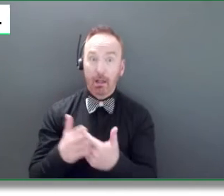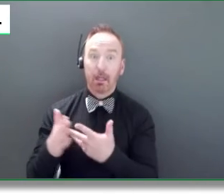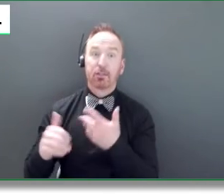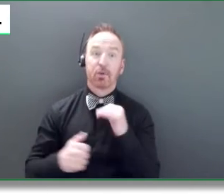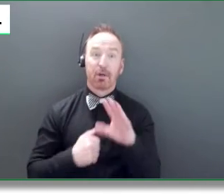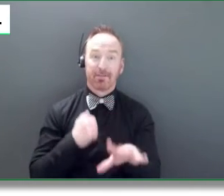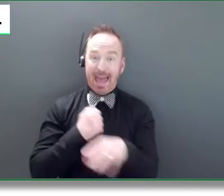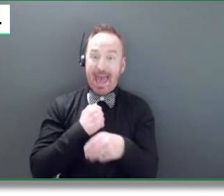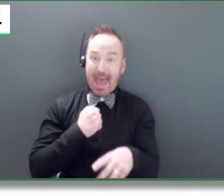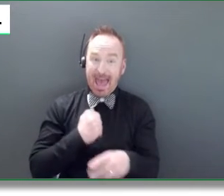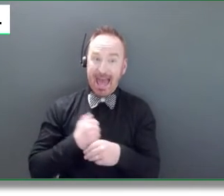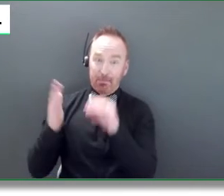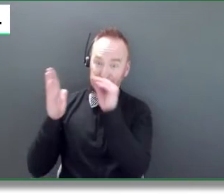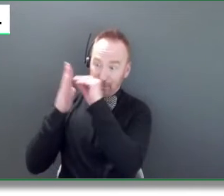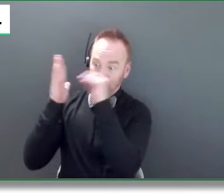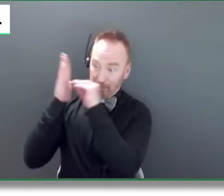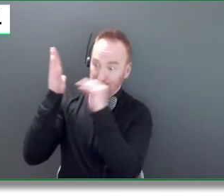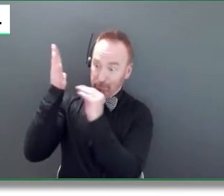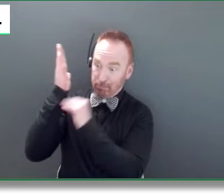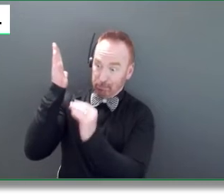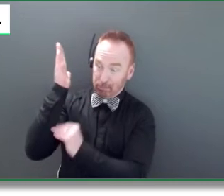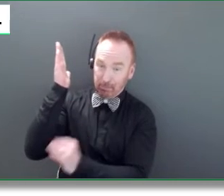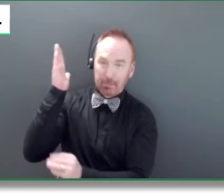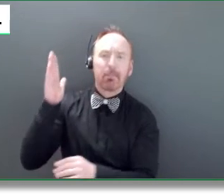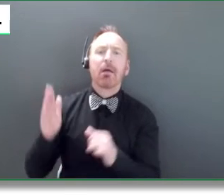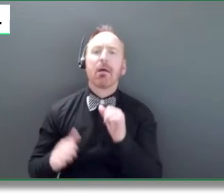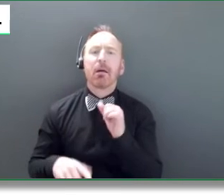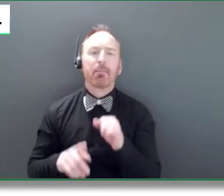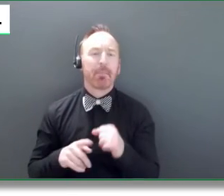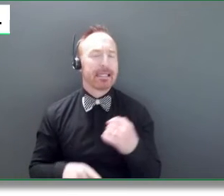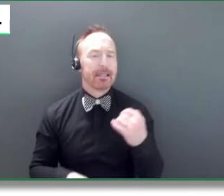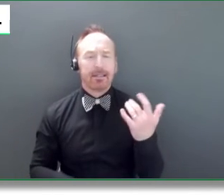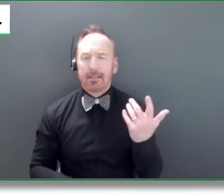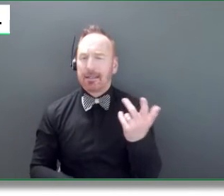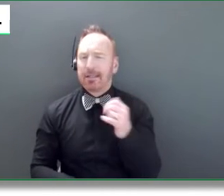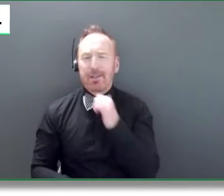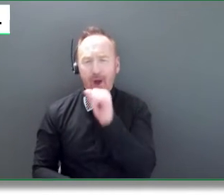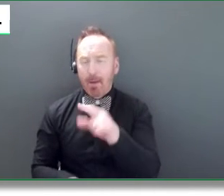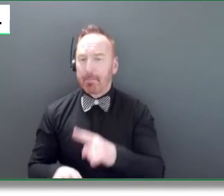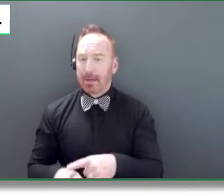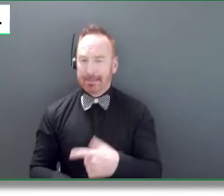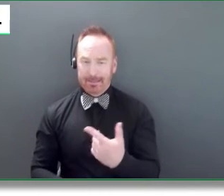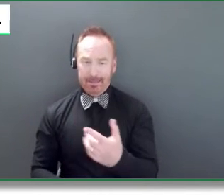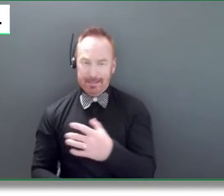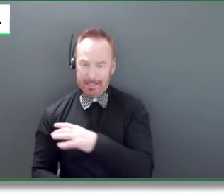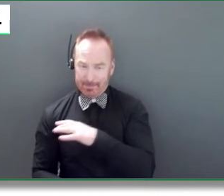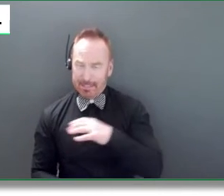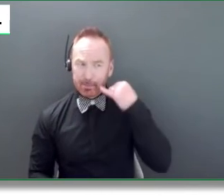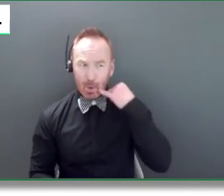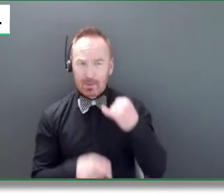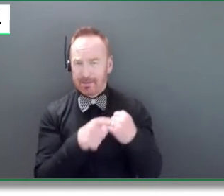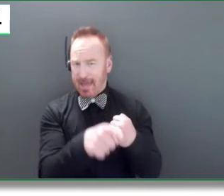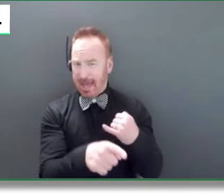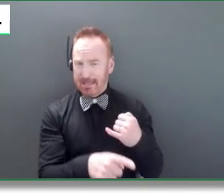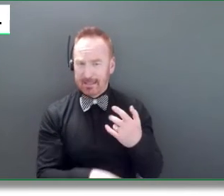ignore ideas if they come up over and over. So I think that's one of the highest value things that we can do as a